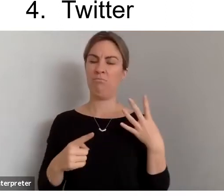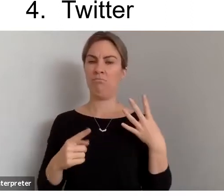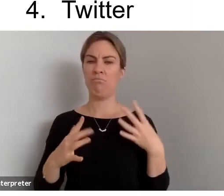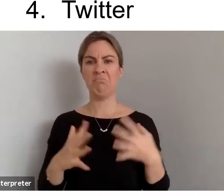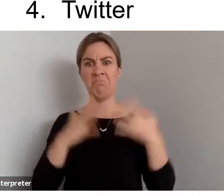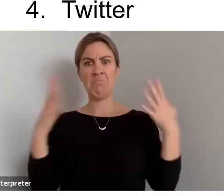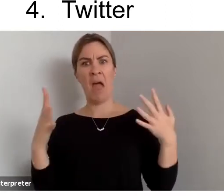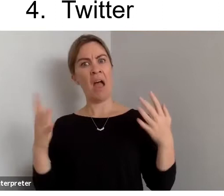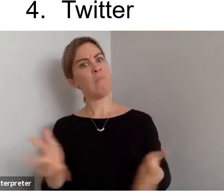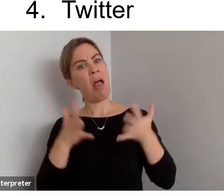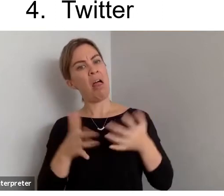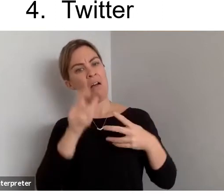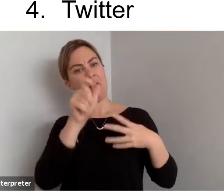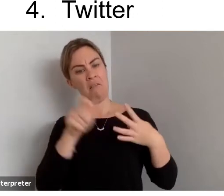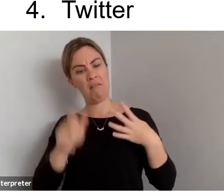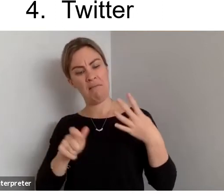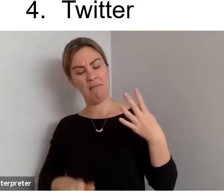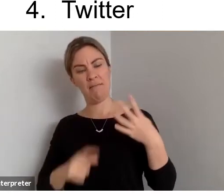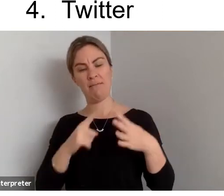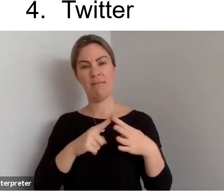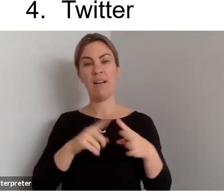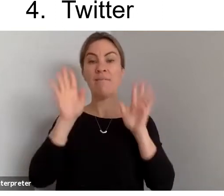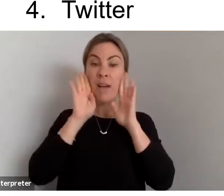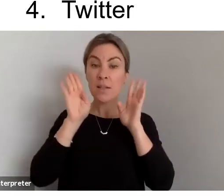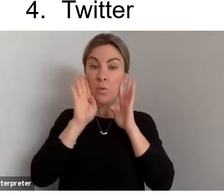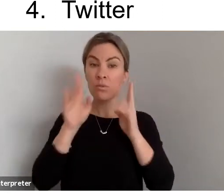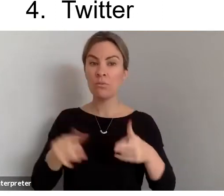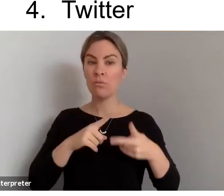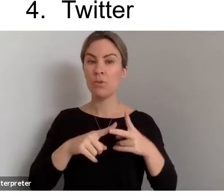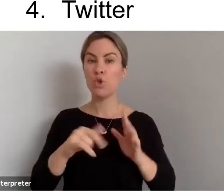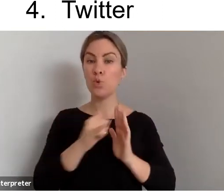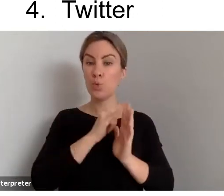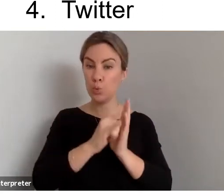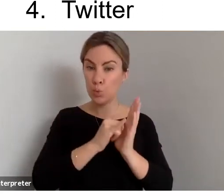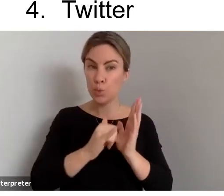Facebook, YouTube, Instagram, and Twitter. Facebook is the biggest.